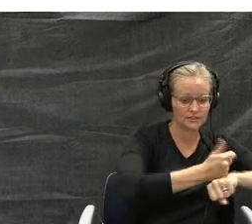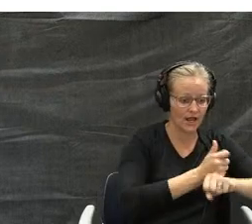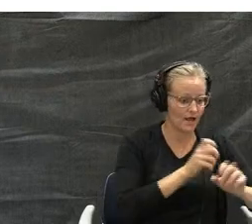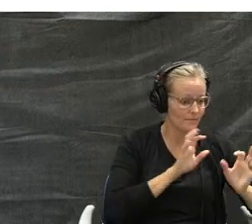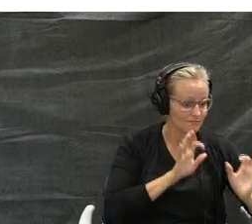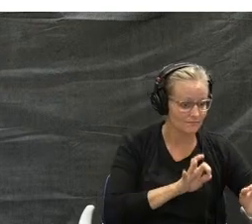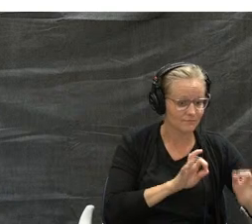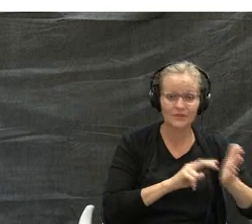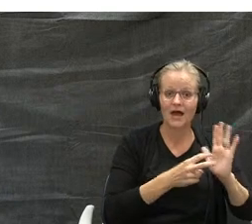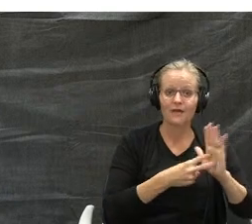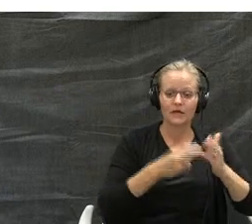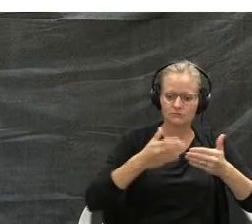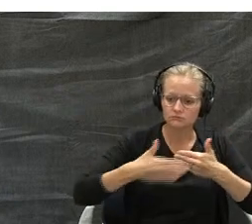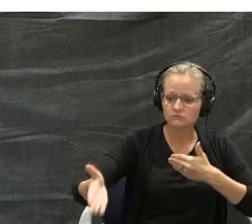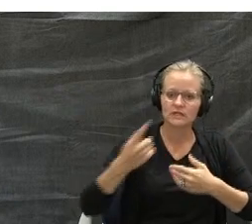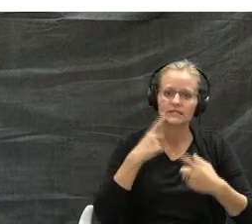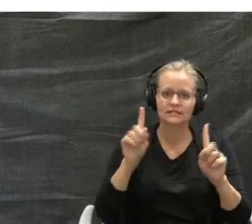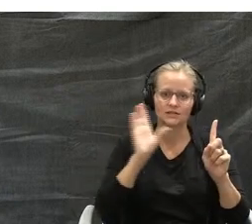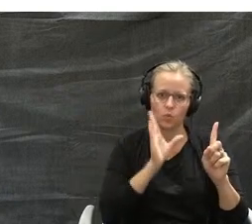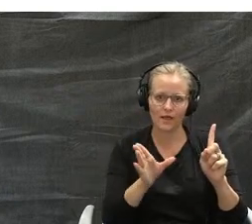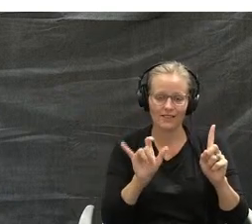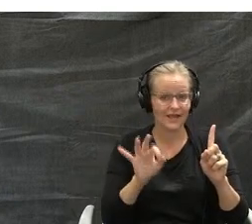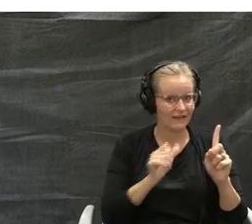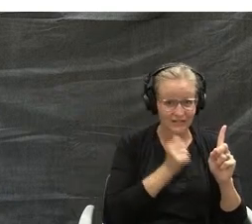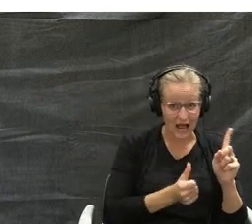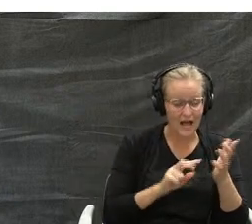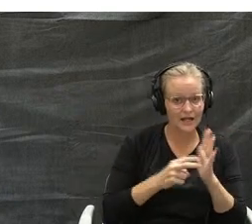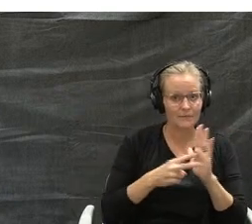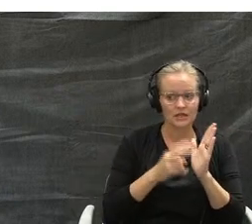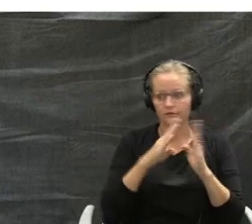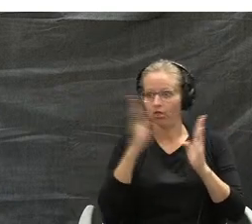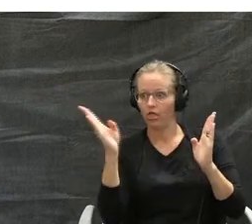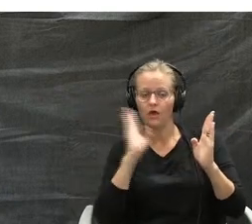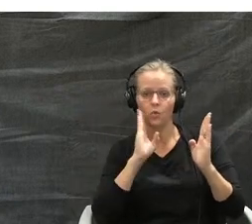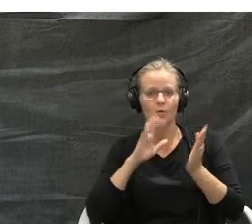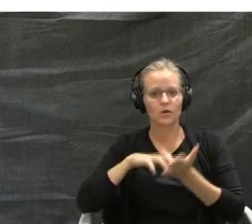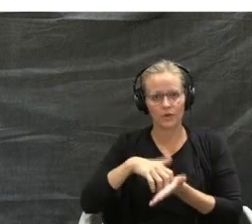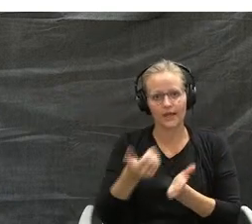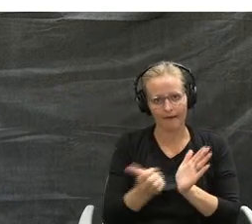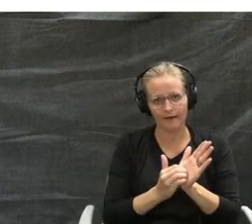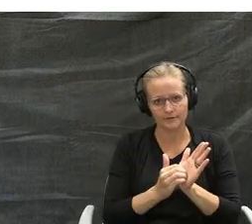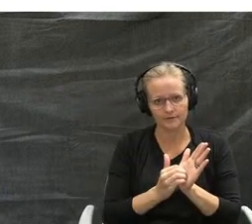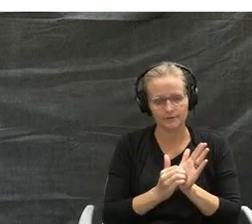grades. Teachers help for a strong base which no parent or E learning cans sitting at home.